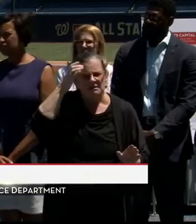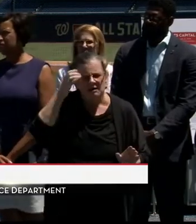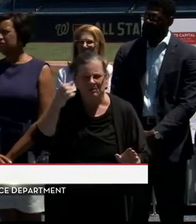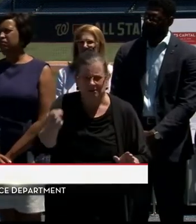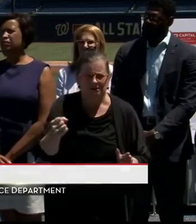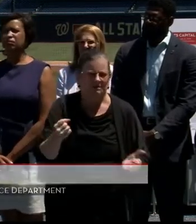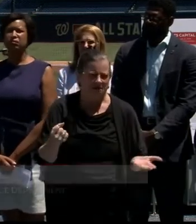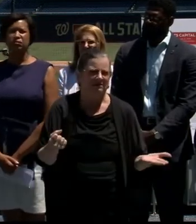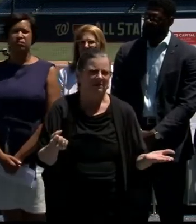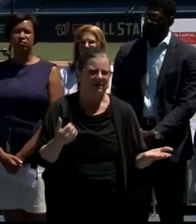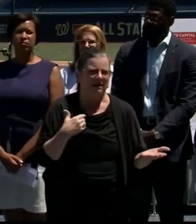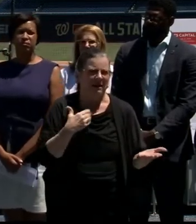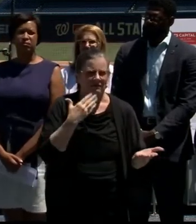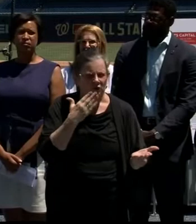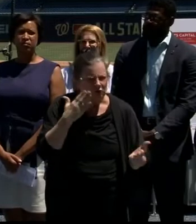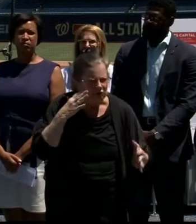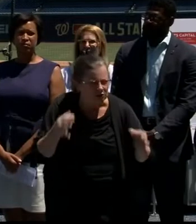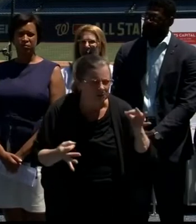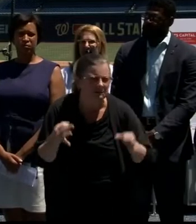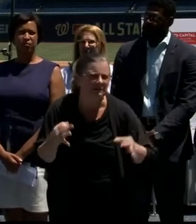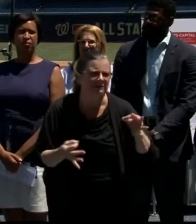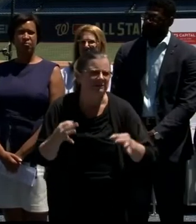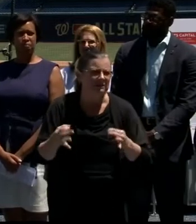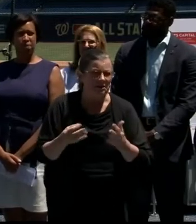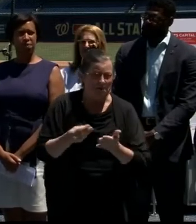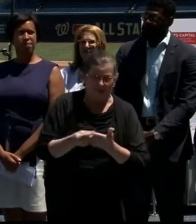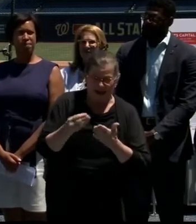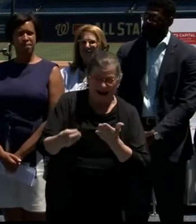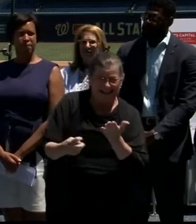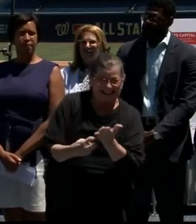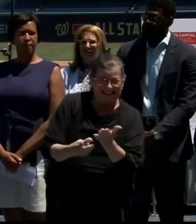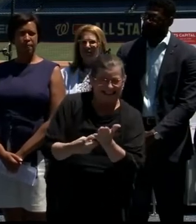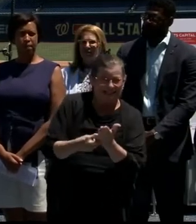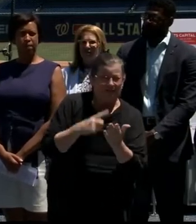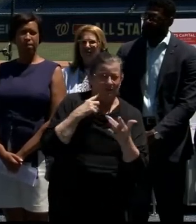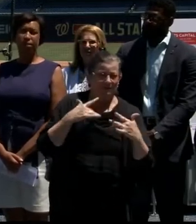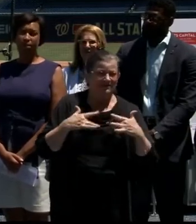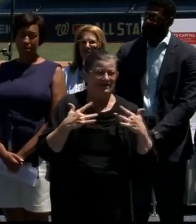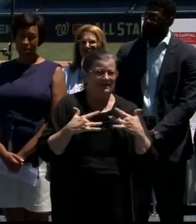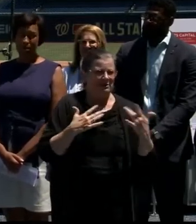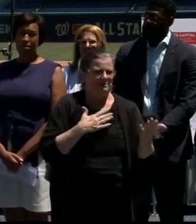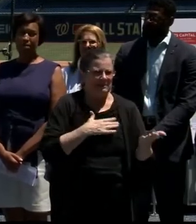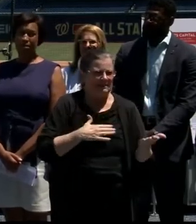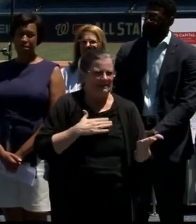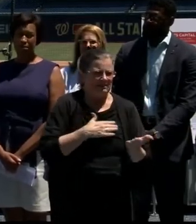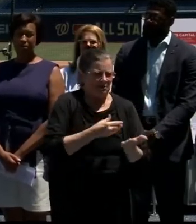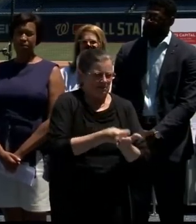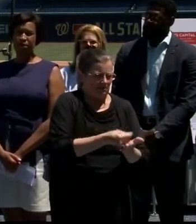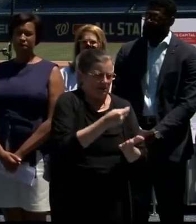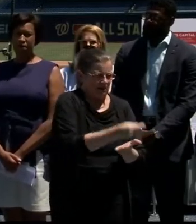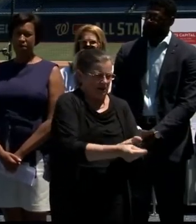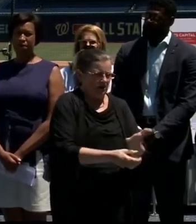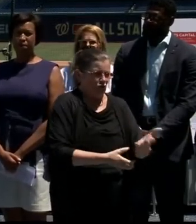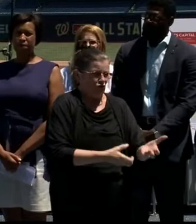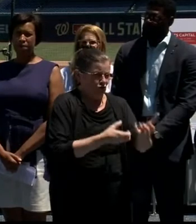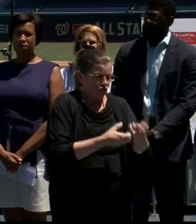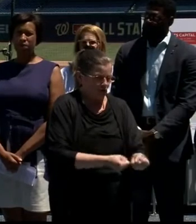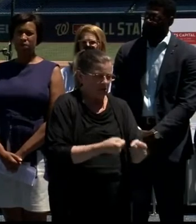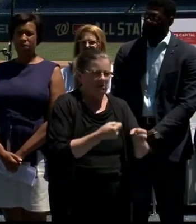GOING TO PURCHASE TICKETS FOR ANY OF THE EVENTS PLEASE DO SO FROM A TRUSTED SOURCE AND JUST AS YOU HEAR FROM LAW ENFORCEMENT